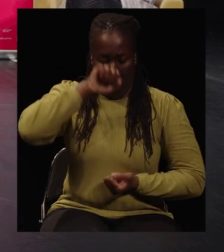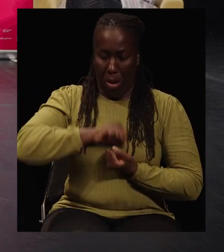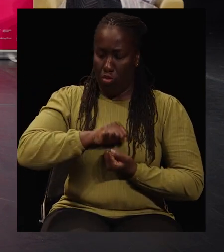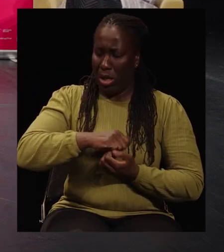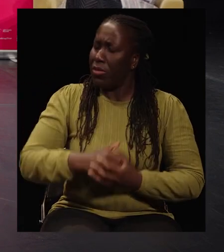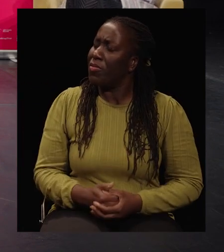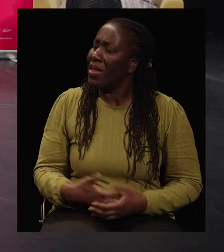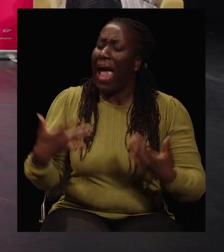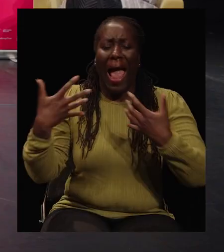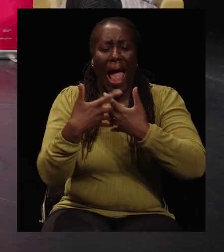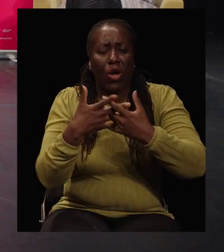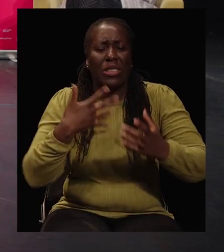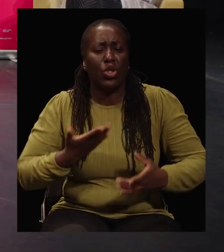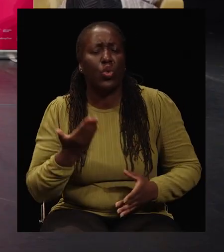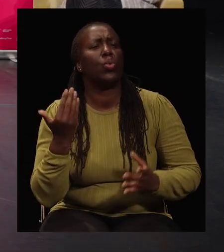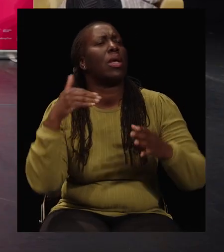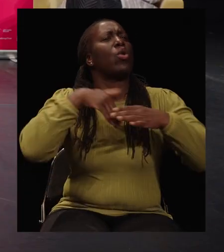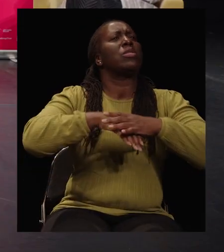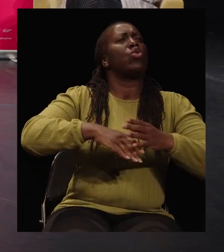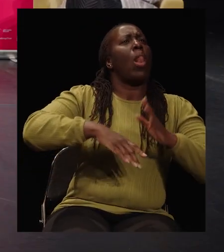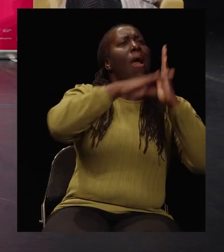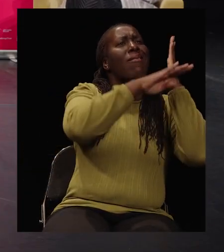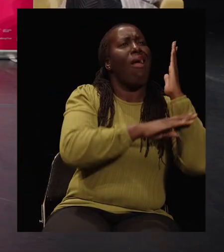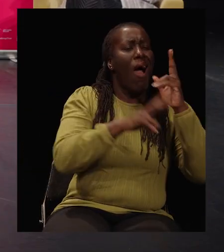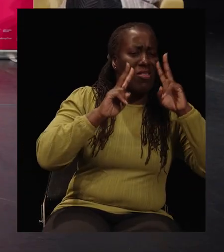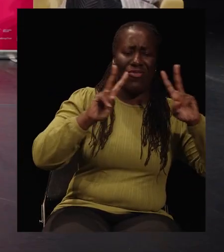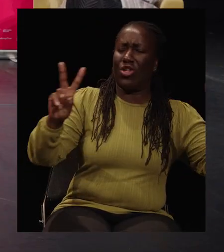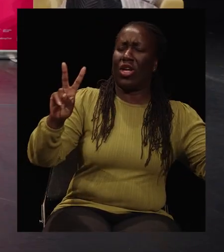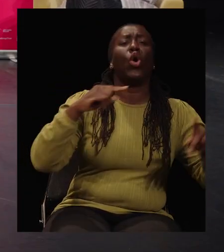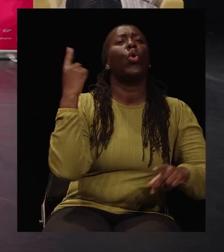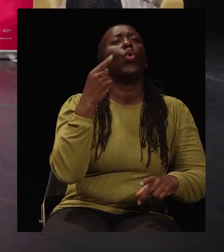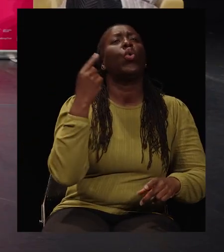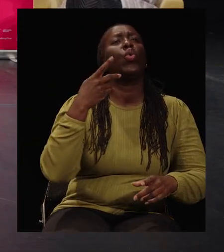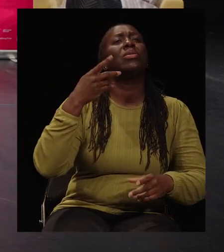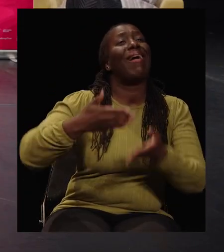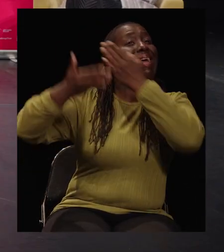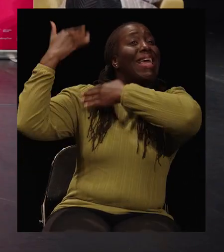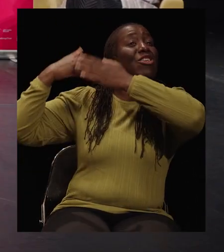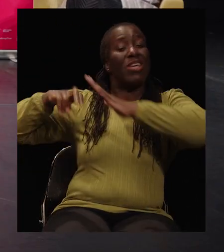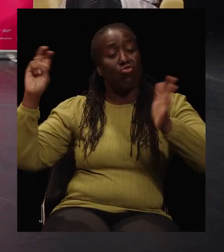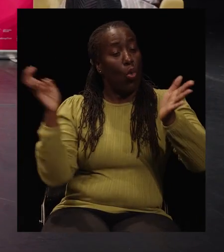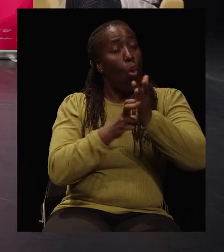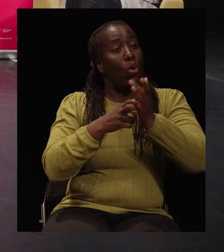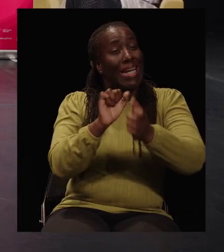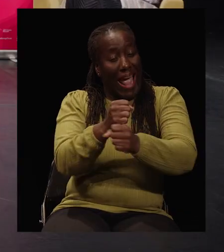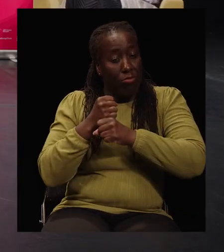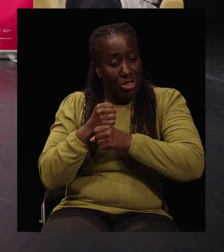intersect with questions of class and visibility and whose history gets recorded and preserved? Yeah, great. Thank you.